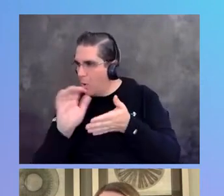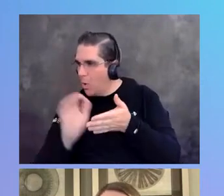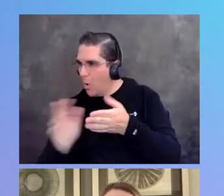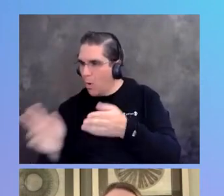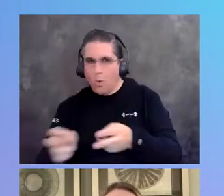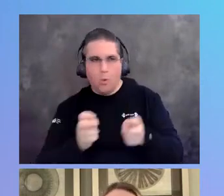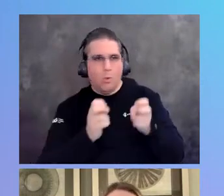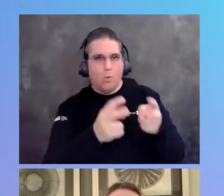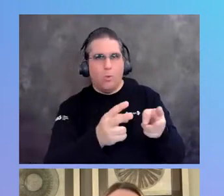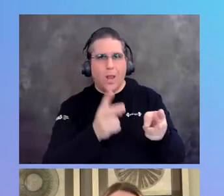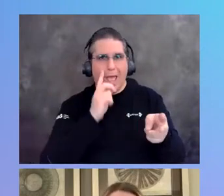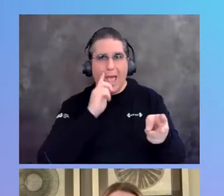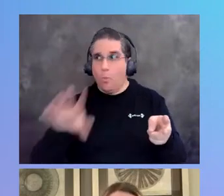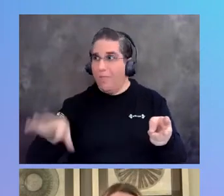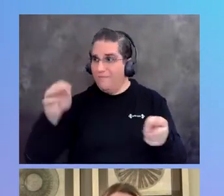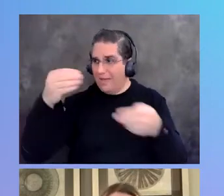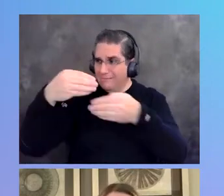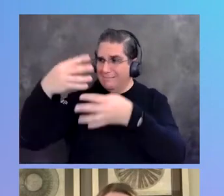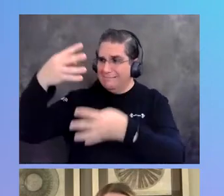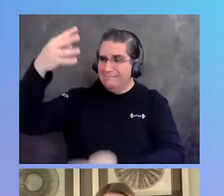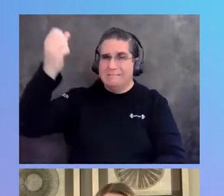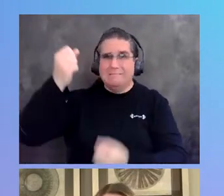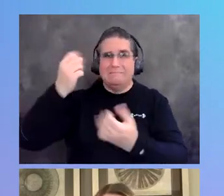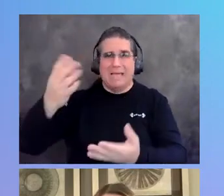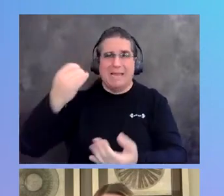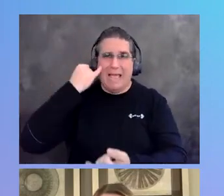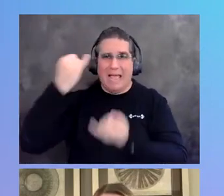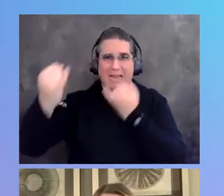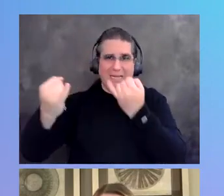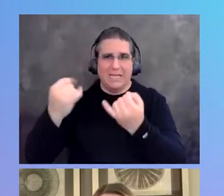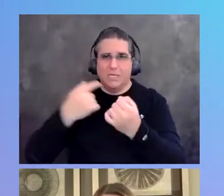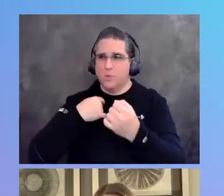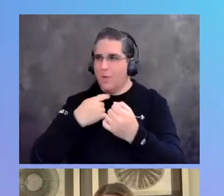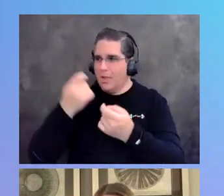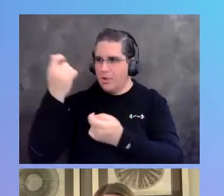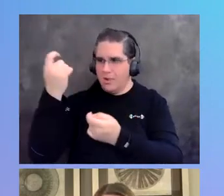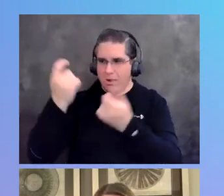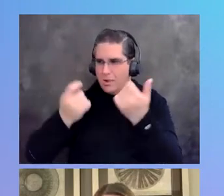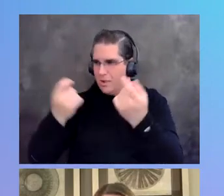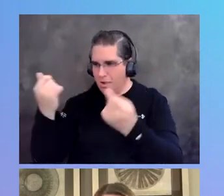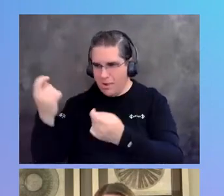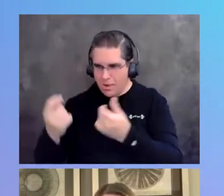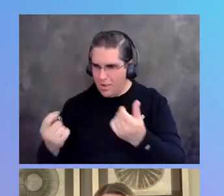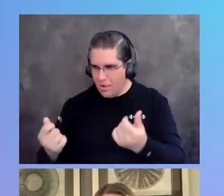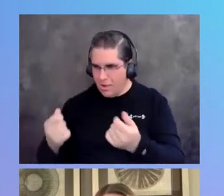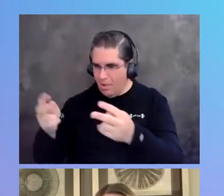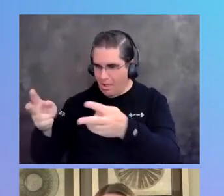I just looked for a code for table, I'm going to get a lot of ideas. And then I narrow it with